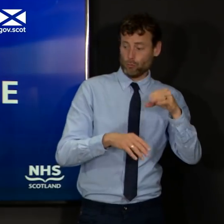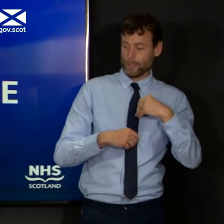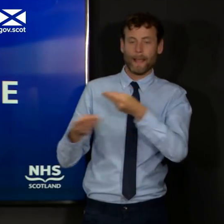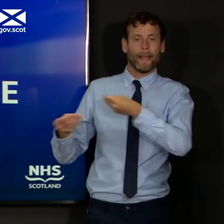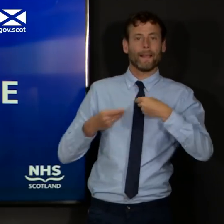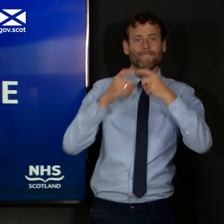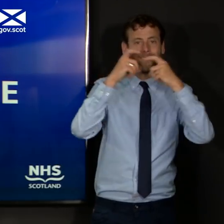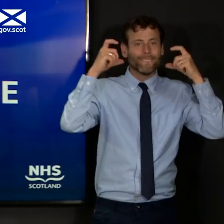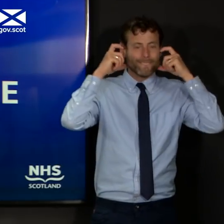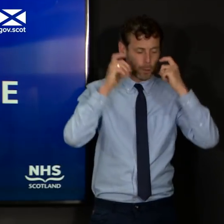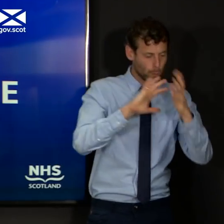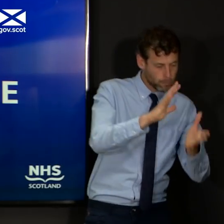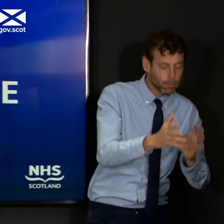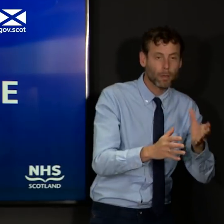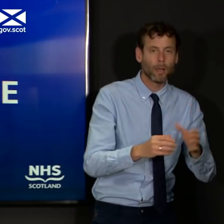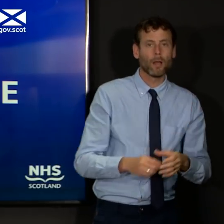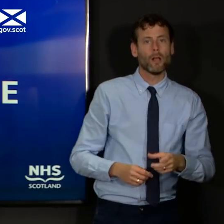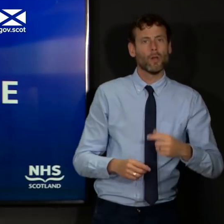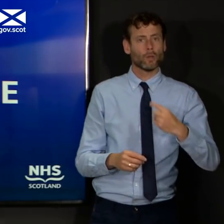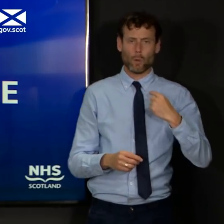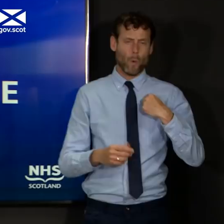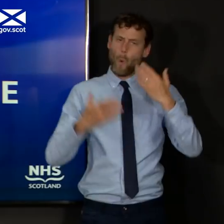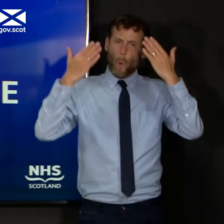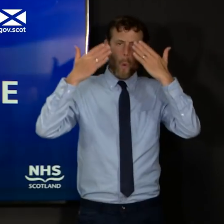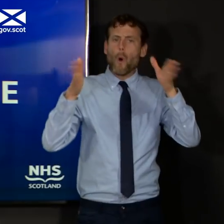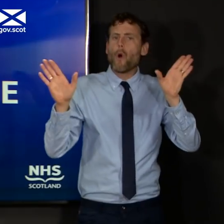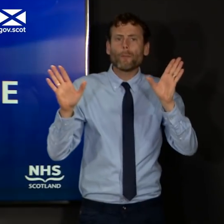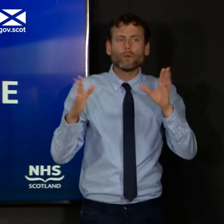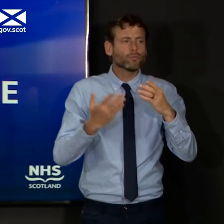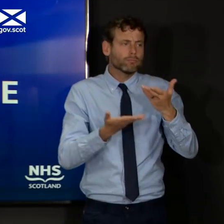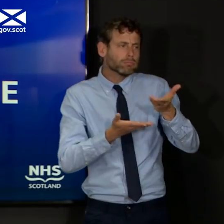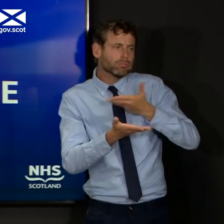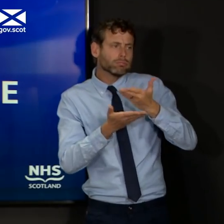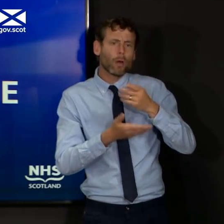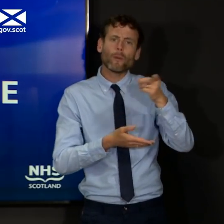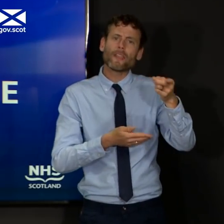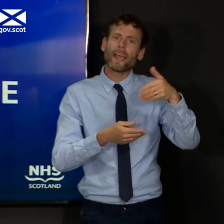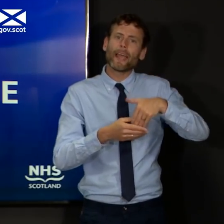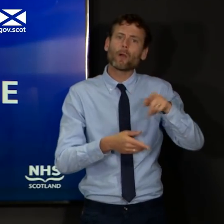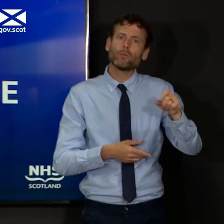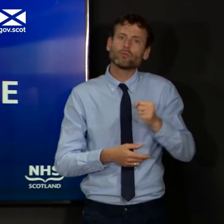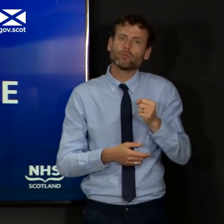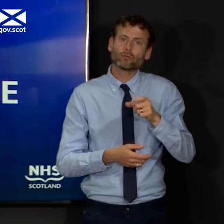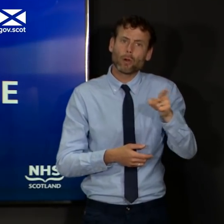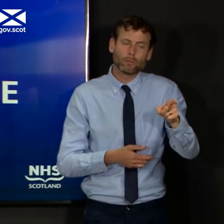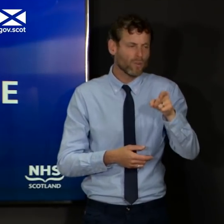they were. I am very open to discussing more with Inclusion Scotland what more they think